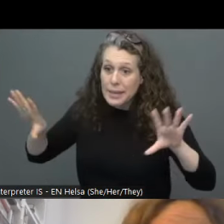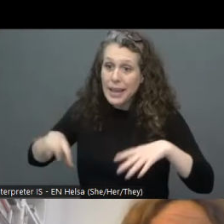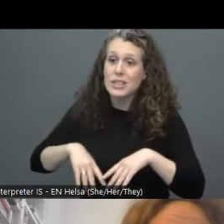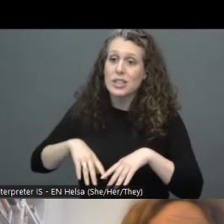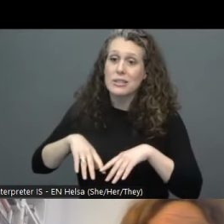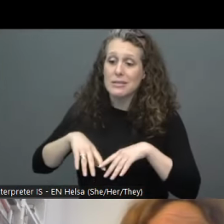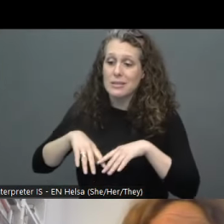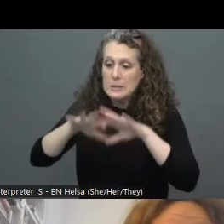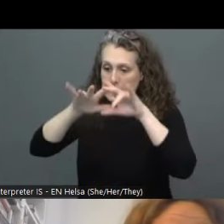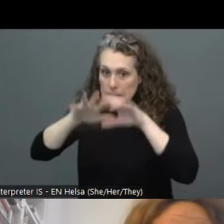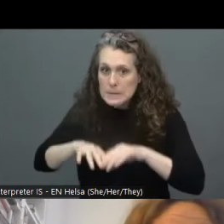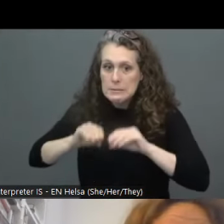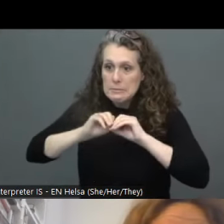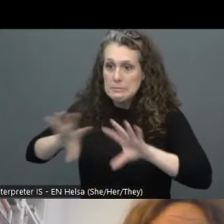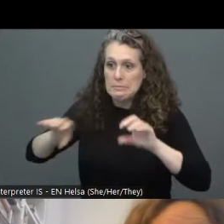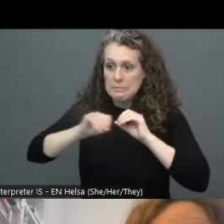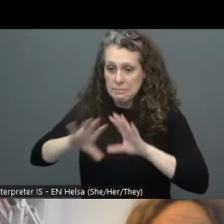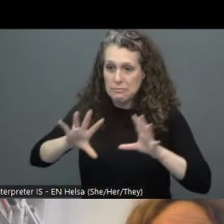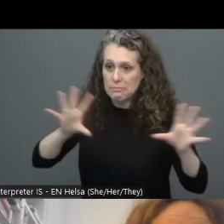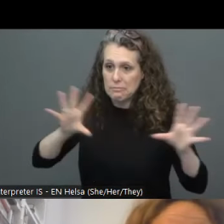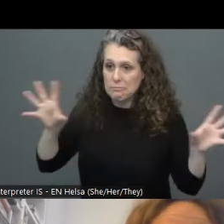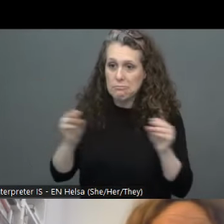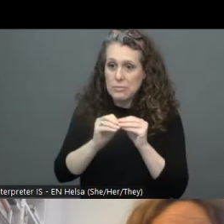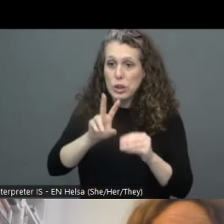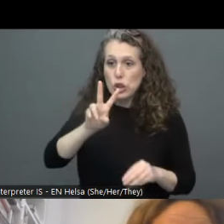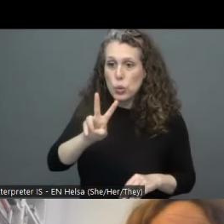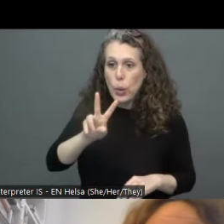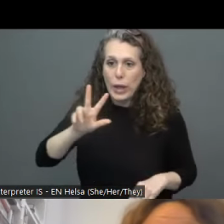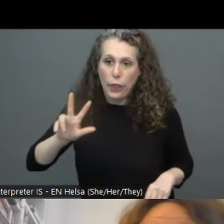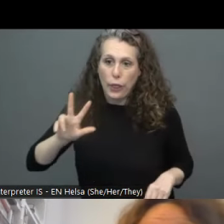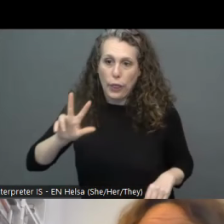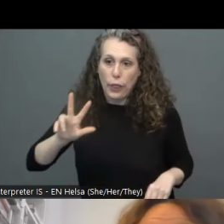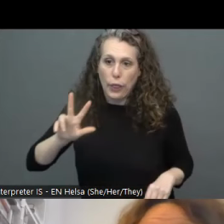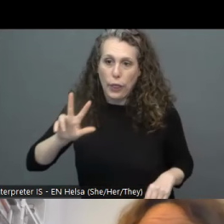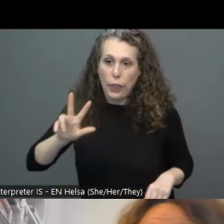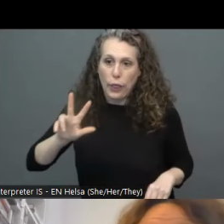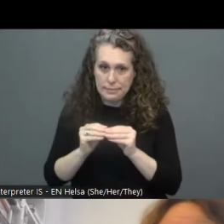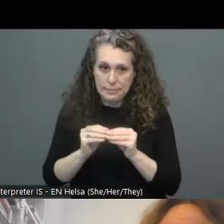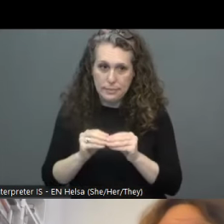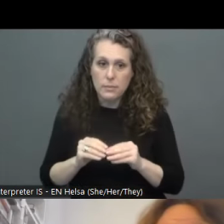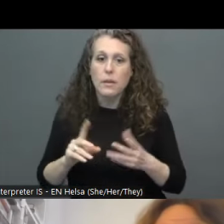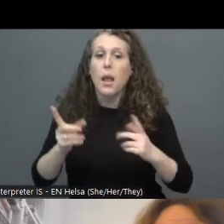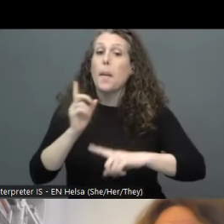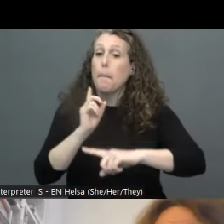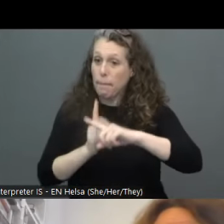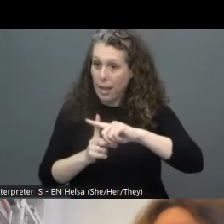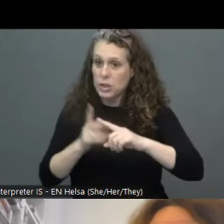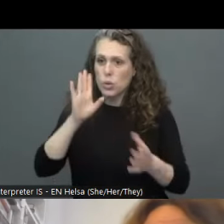23 good and promising practices. There will be also a database with a summary and